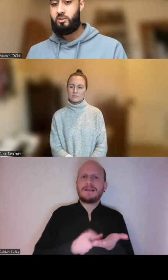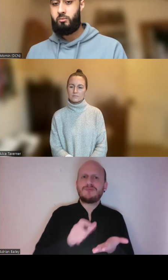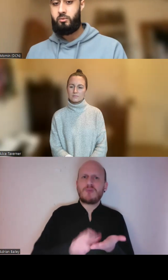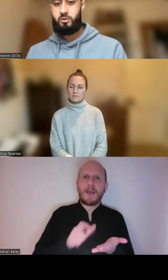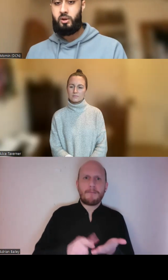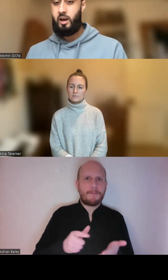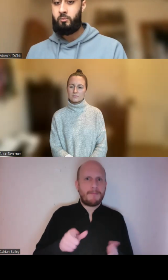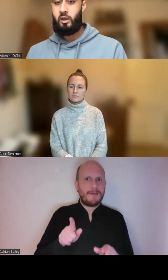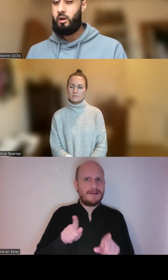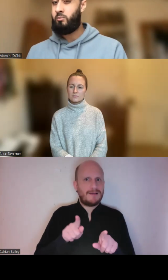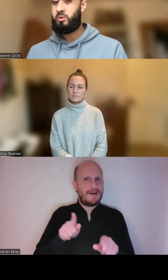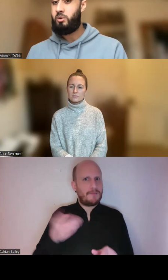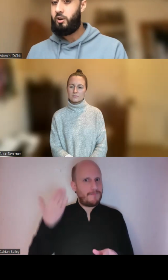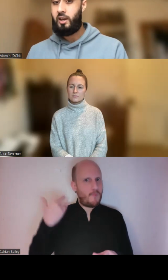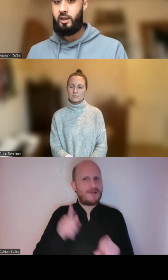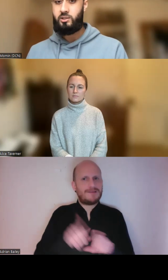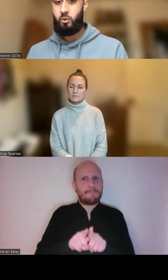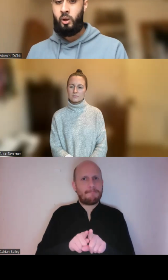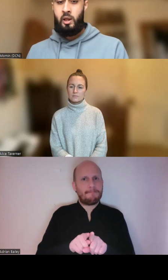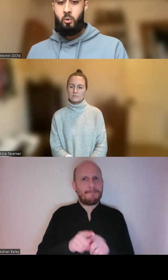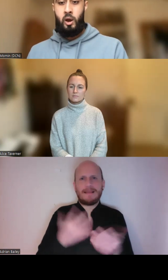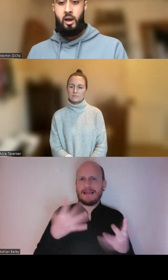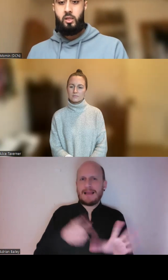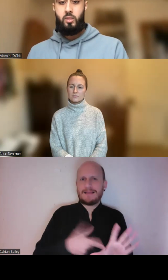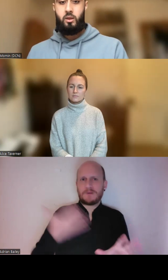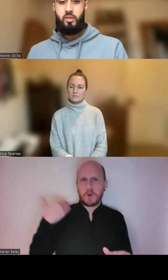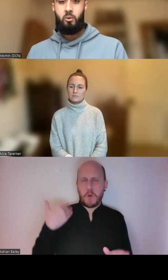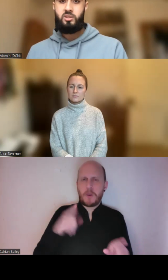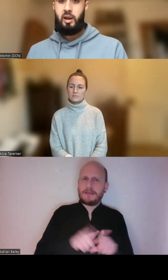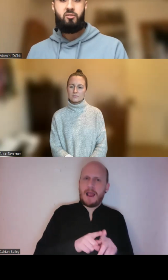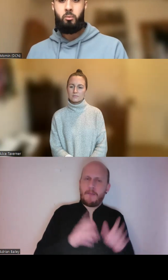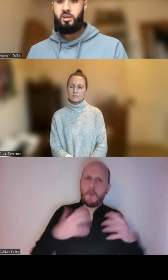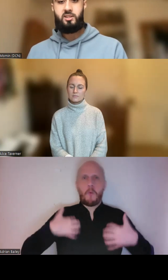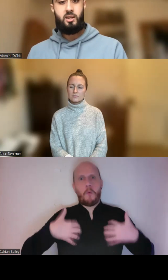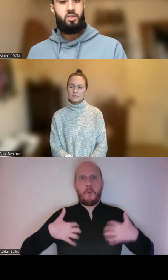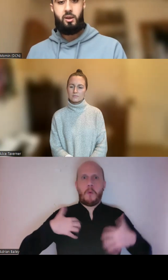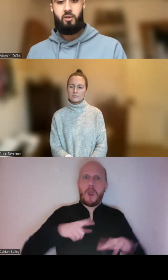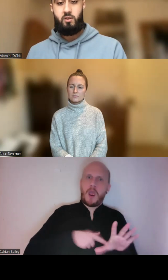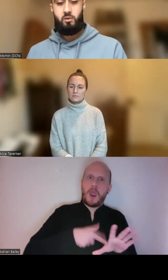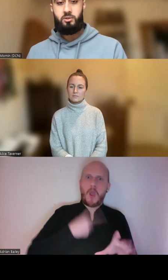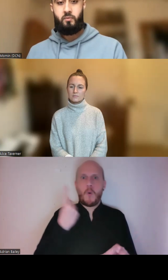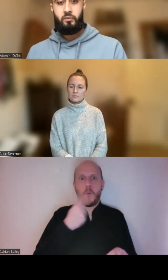at some time probably about 10 years ago where that was the platform for 16 to 35-year-olds.